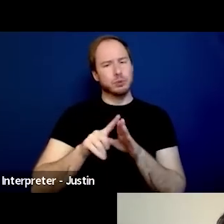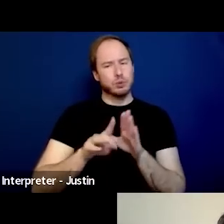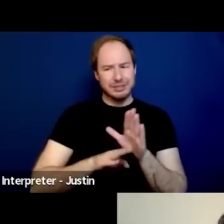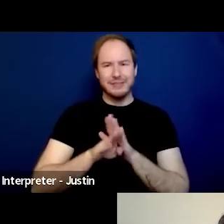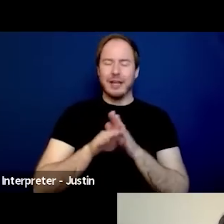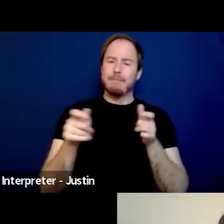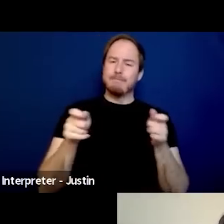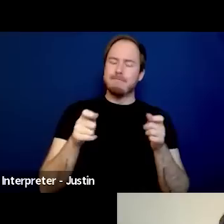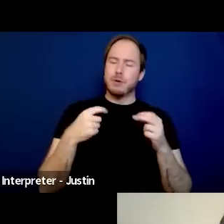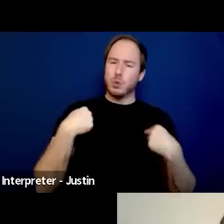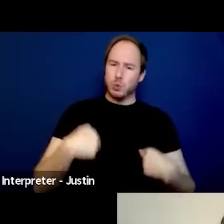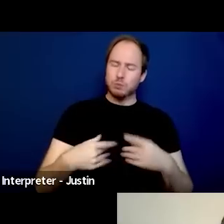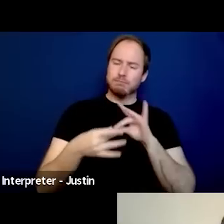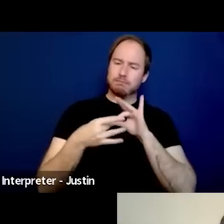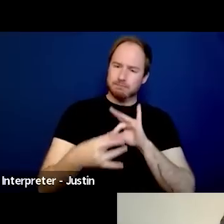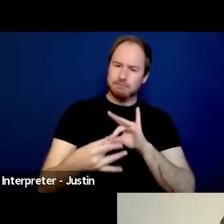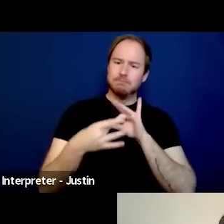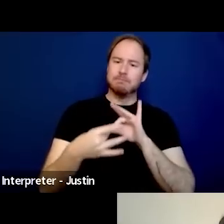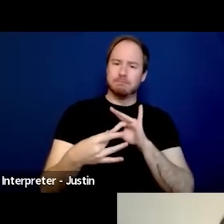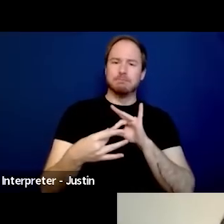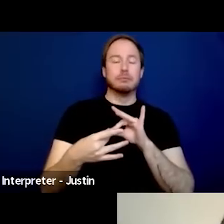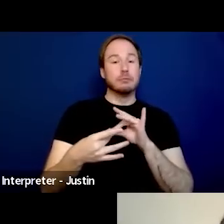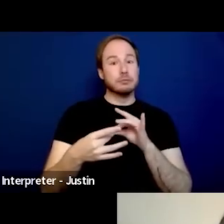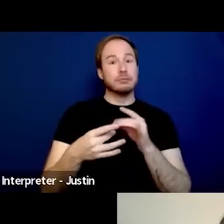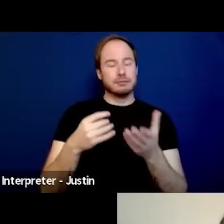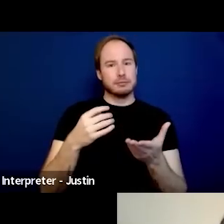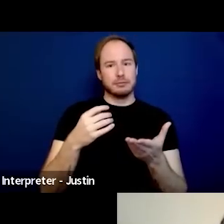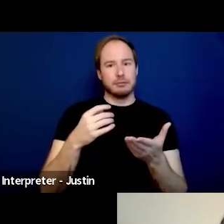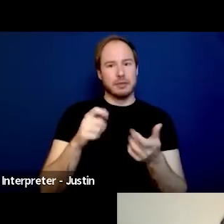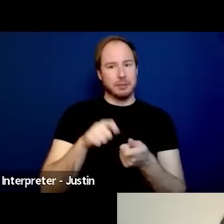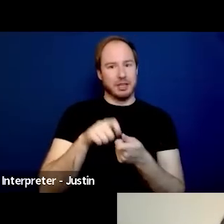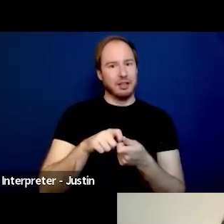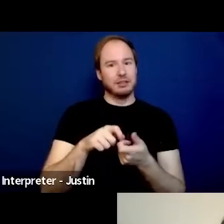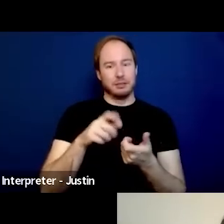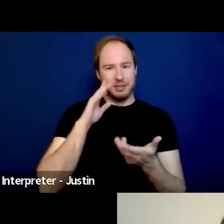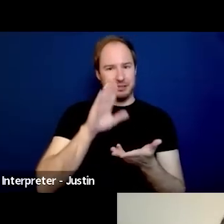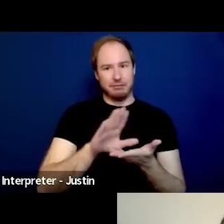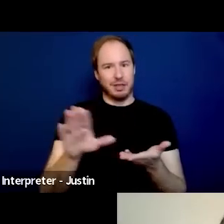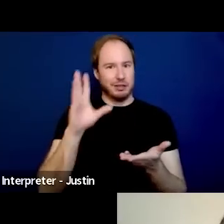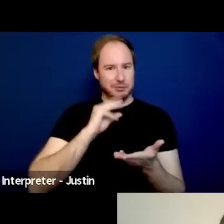the human connection with somebody, especially given so many of our folks who are experiencing homelessness